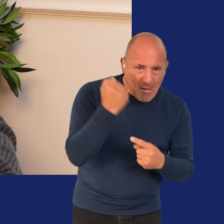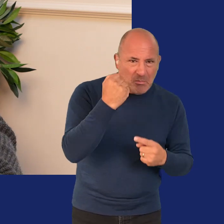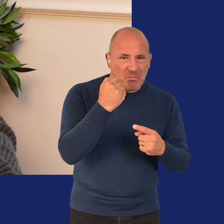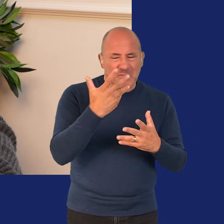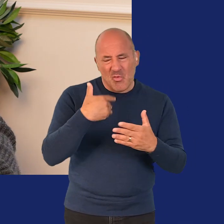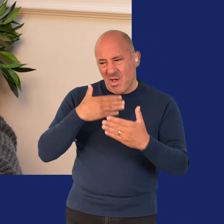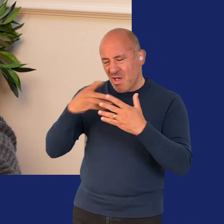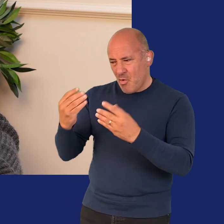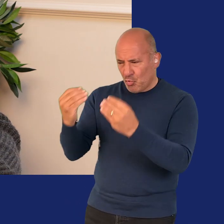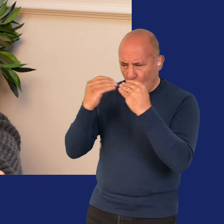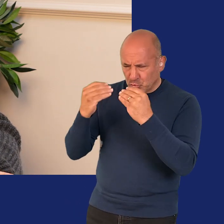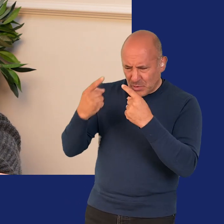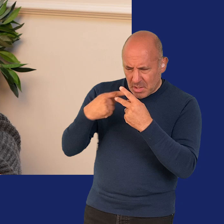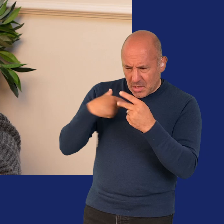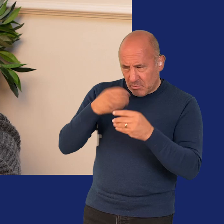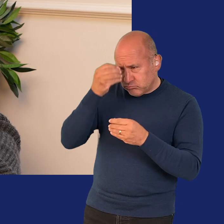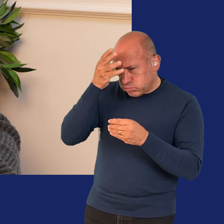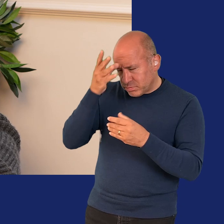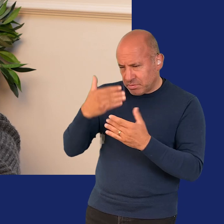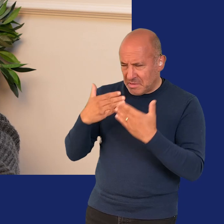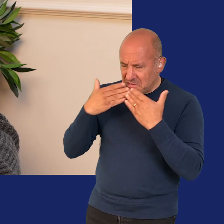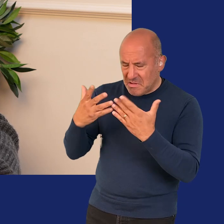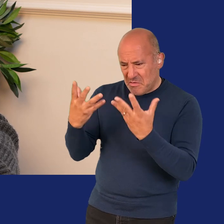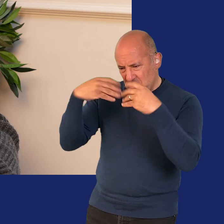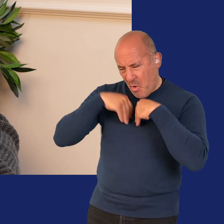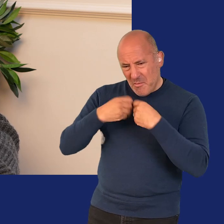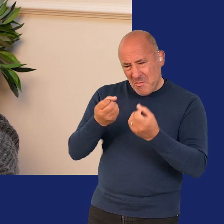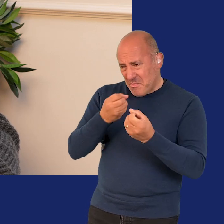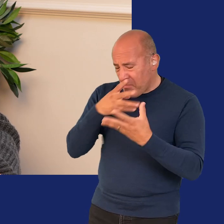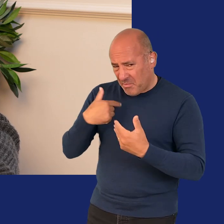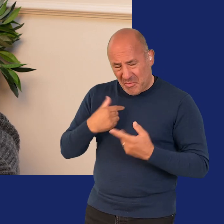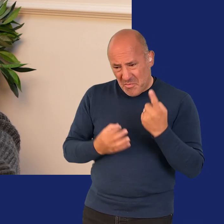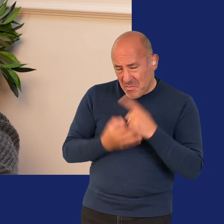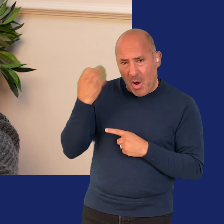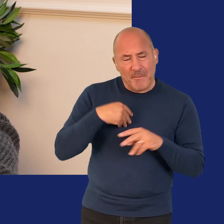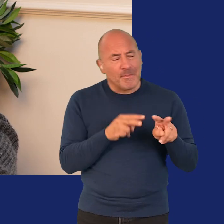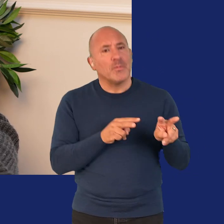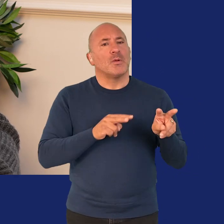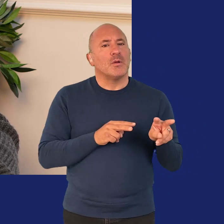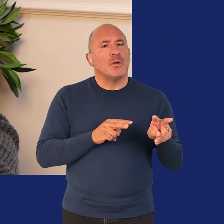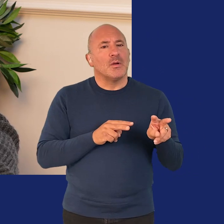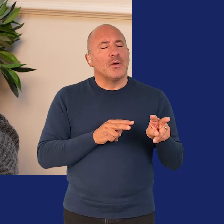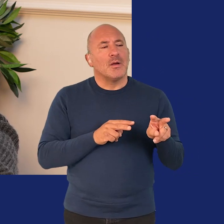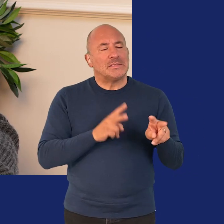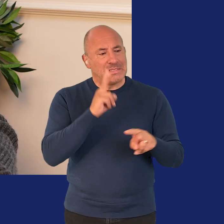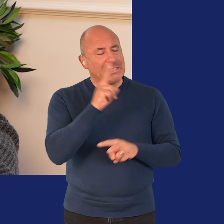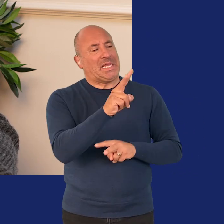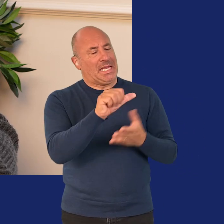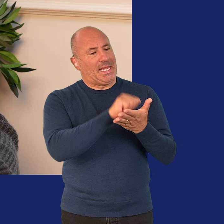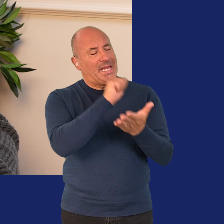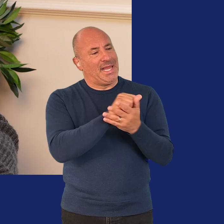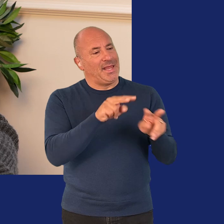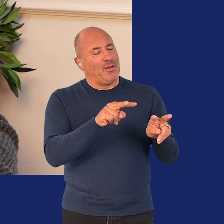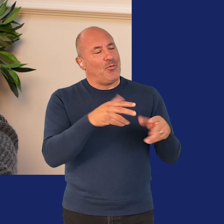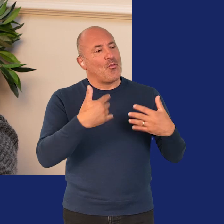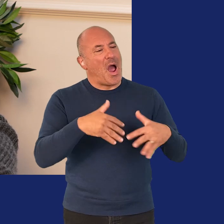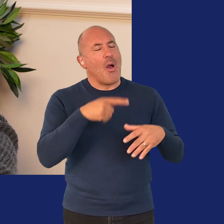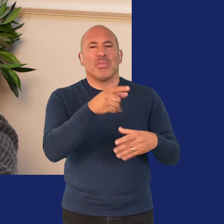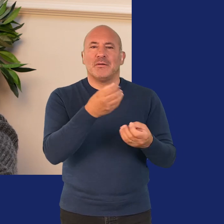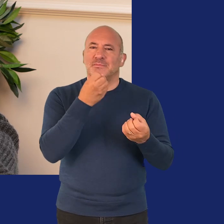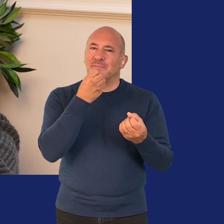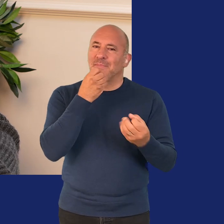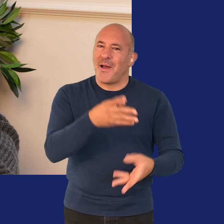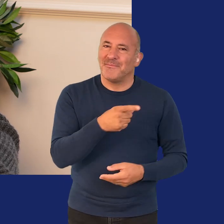something has, um, really supported them in looking for work where